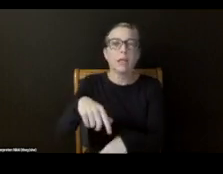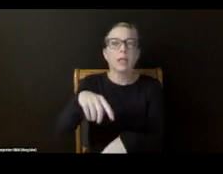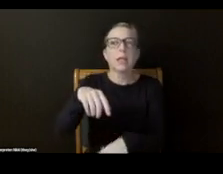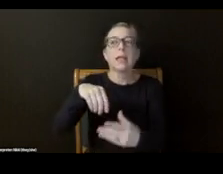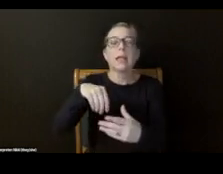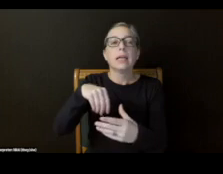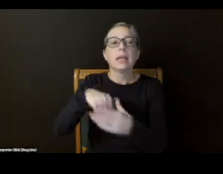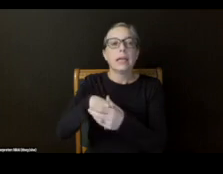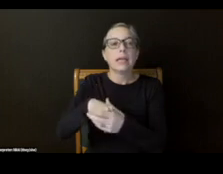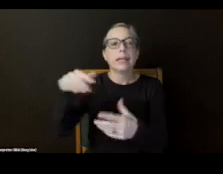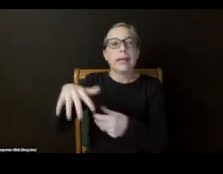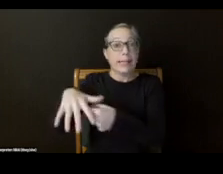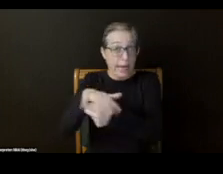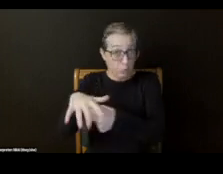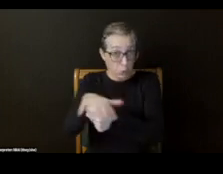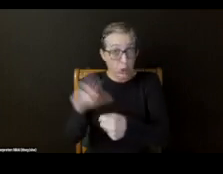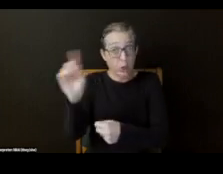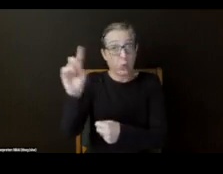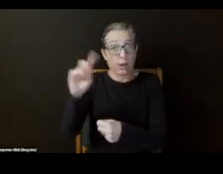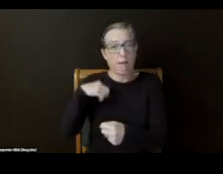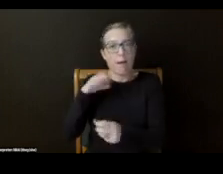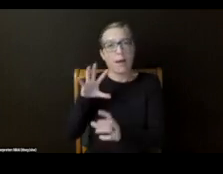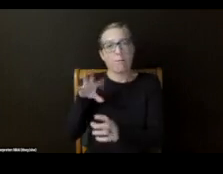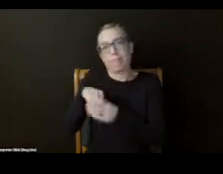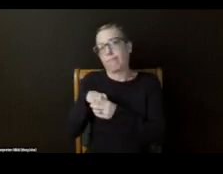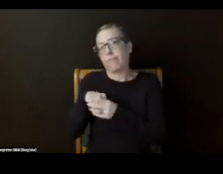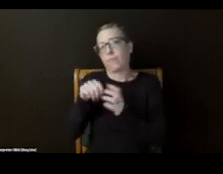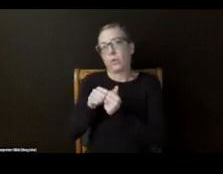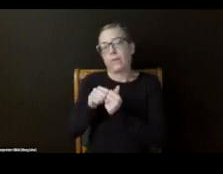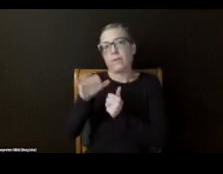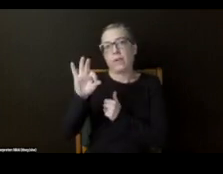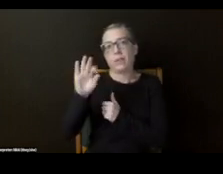This neighborhood has a Facebook group.